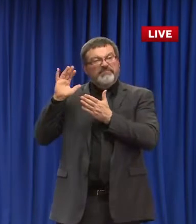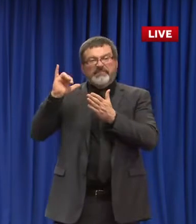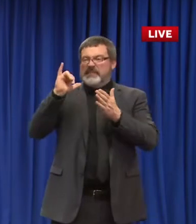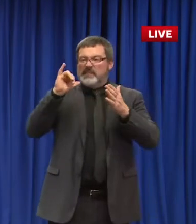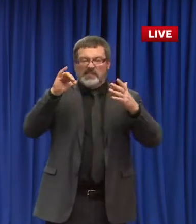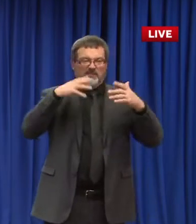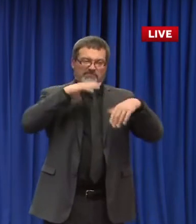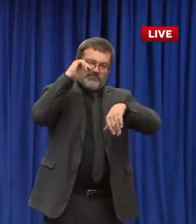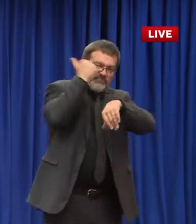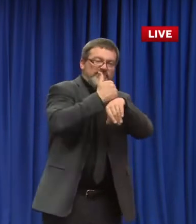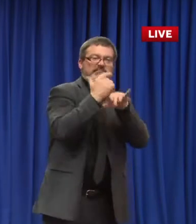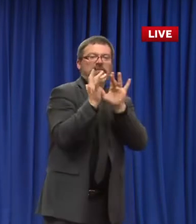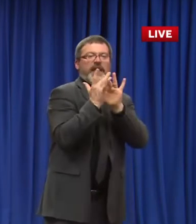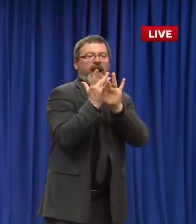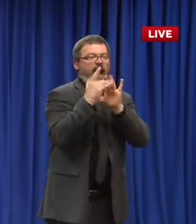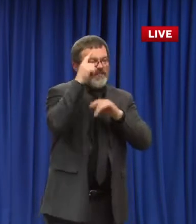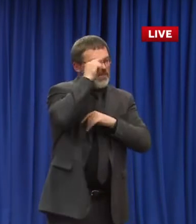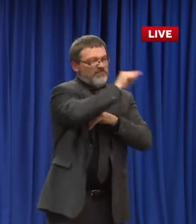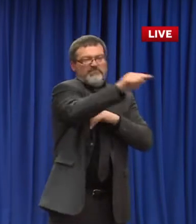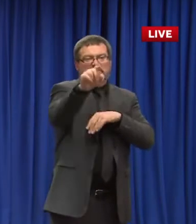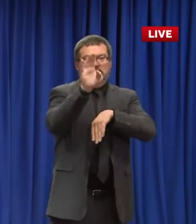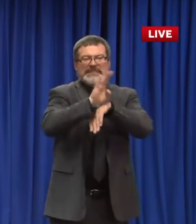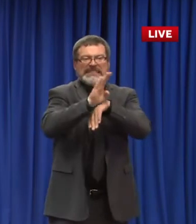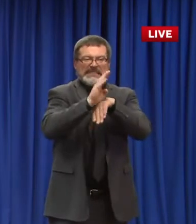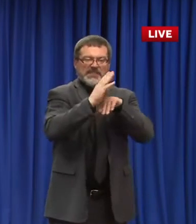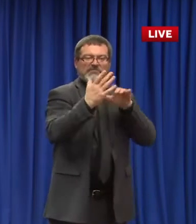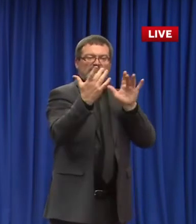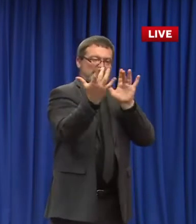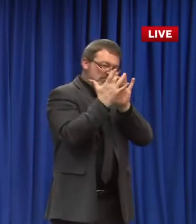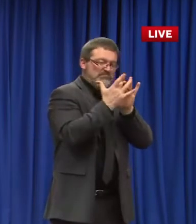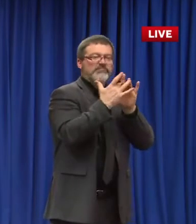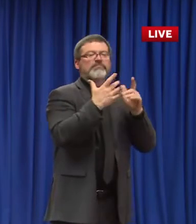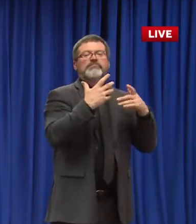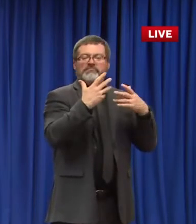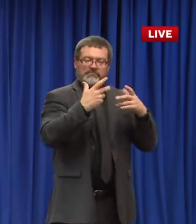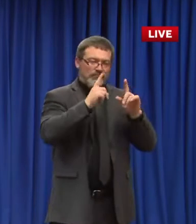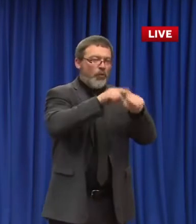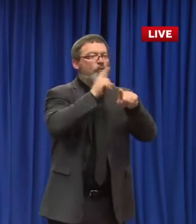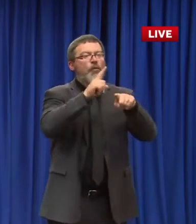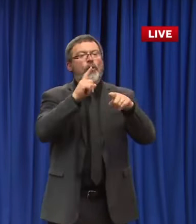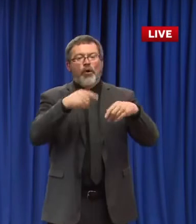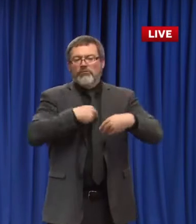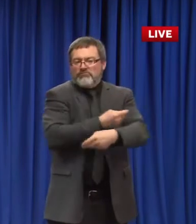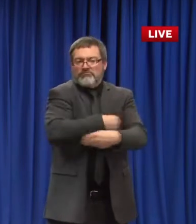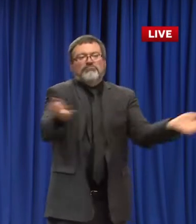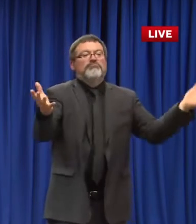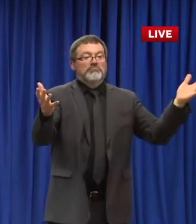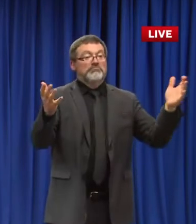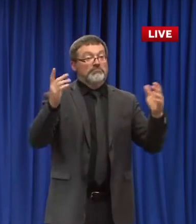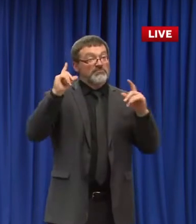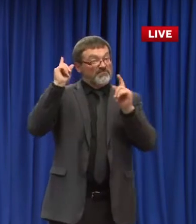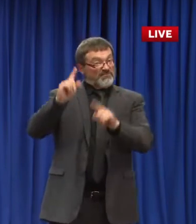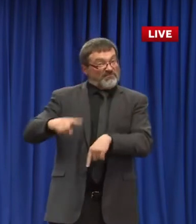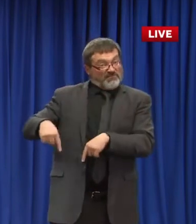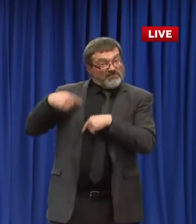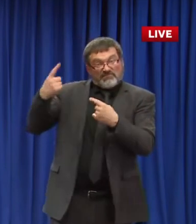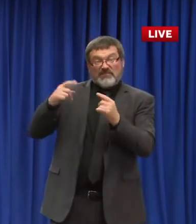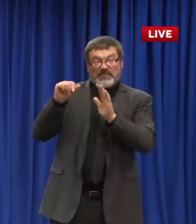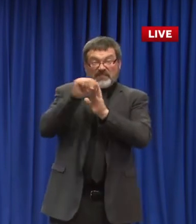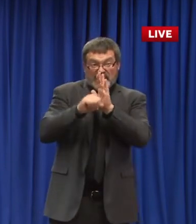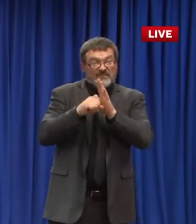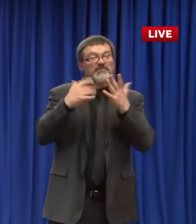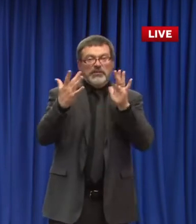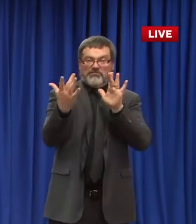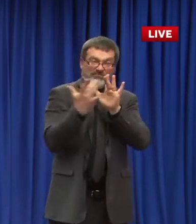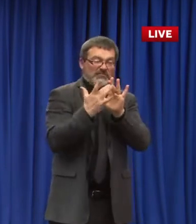SO A FEW WEEKS AGO THE STATE SET UP THE ONLINE PORTAL THAT BUSINESSES COULD GO TO TO THAT WE’RE PLANNING TO REOPEN TO REQUEST MASS FROM THE STATE AND TO DATE THE STATE HAS RECEIVED